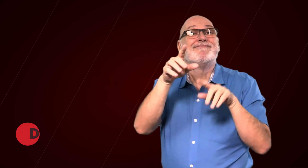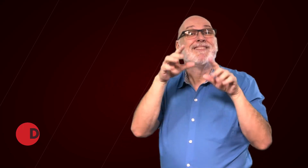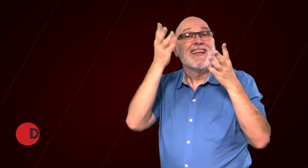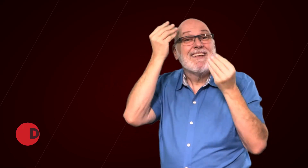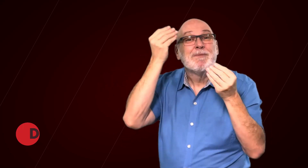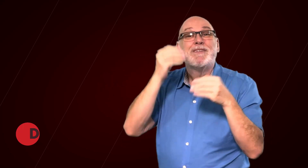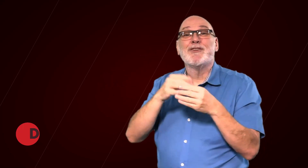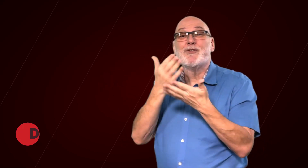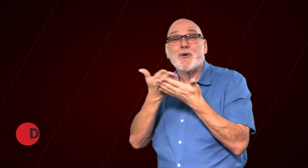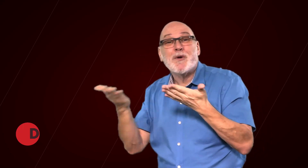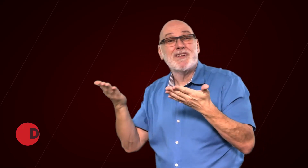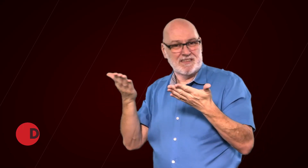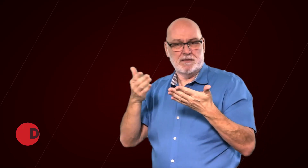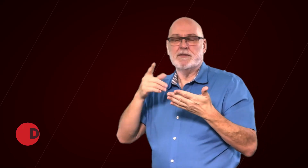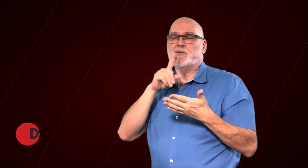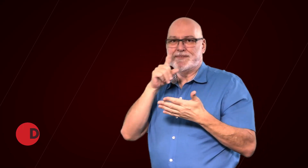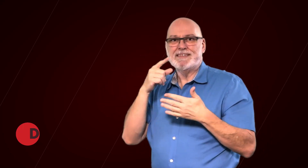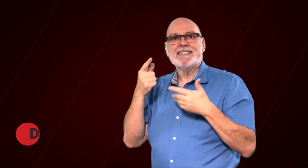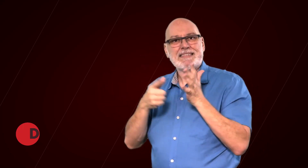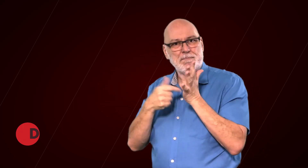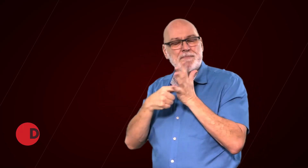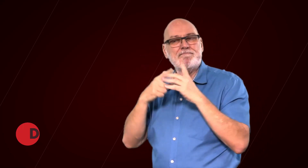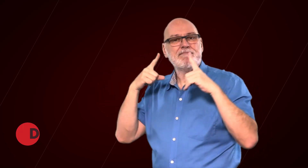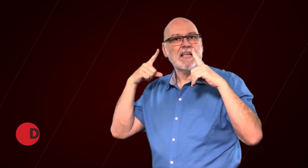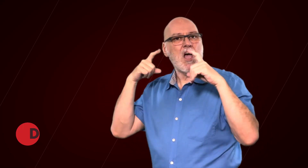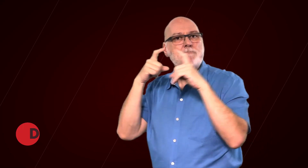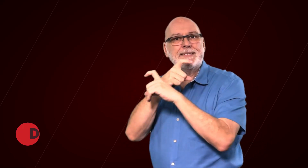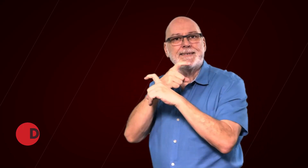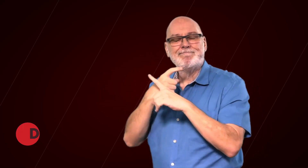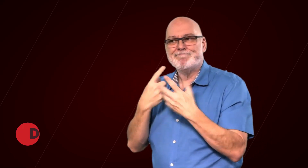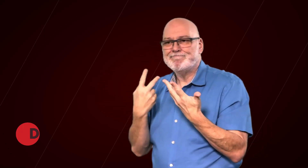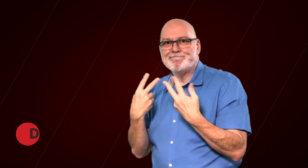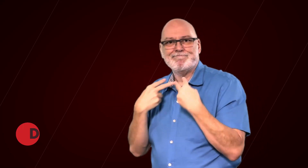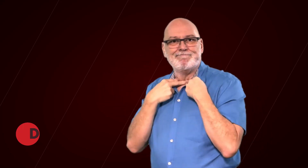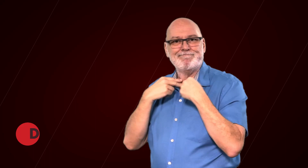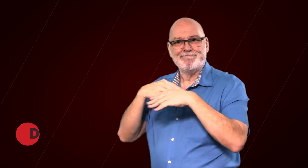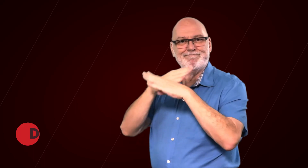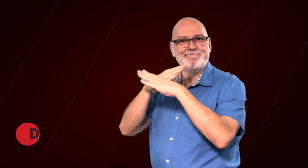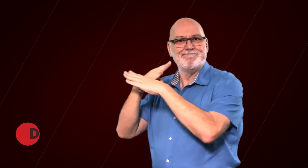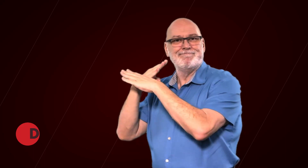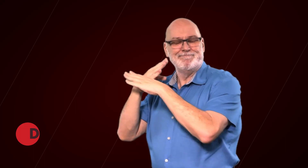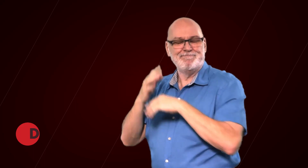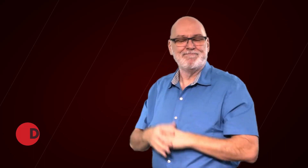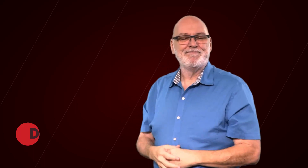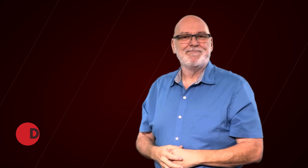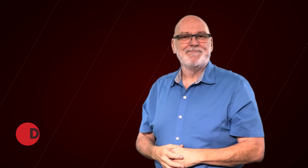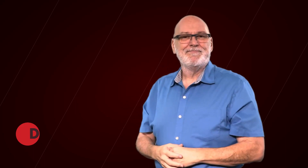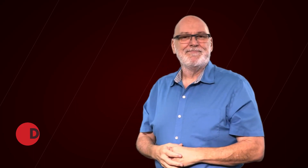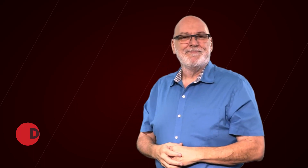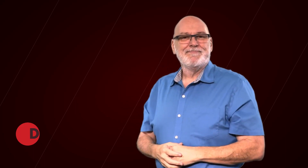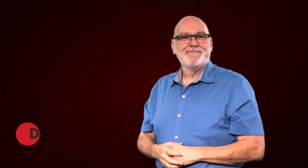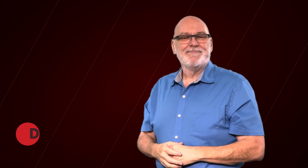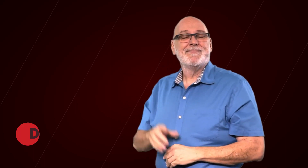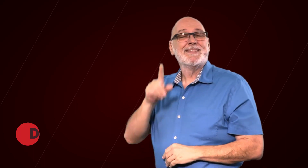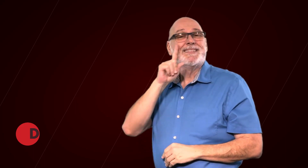resources can be more difficult.